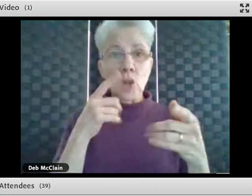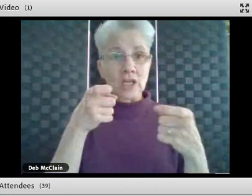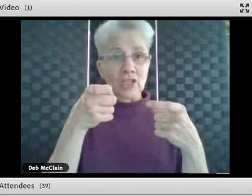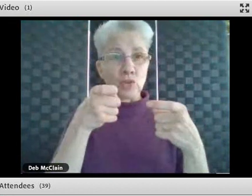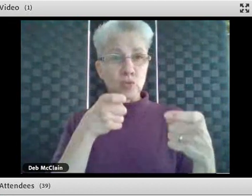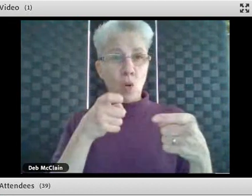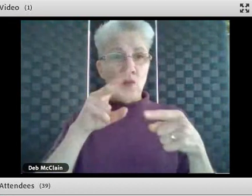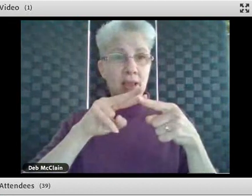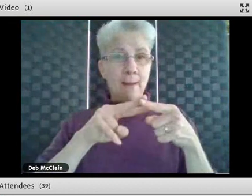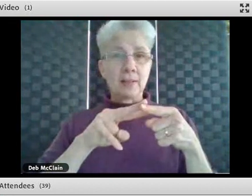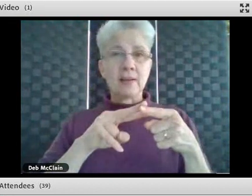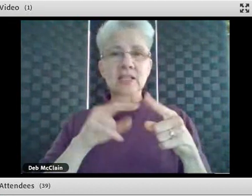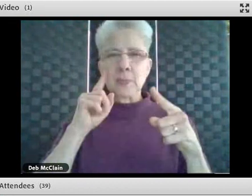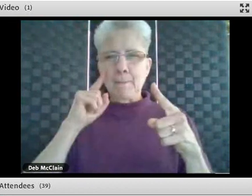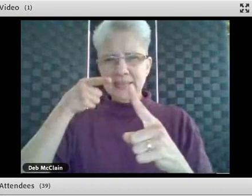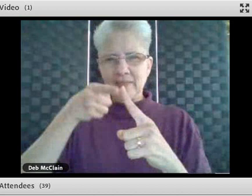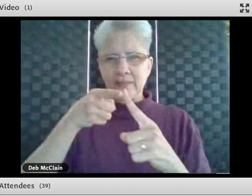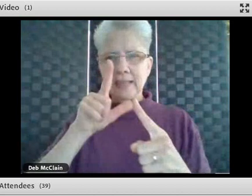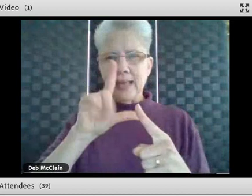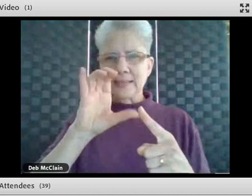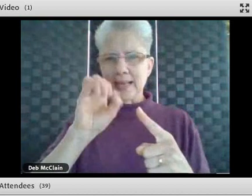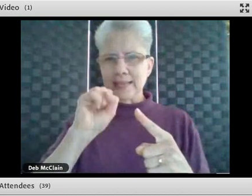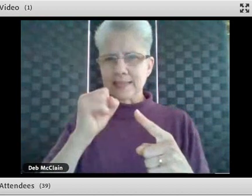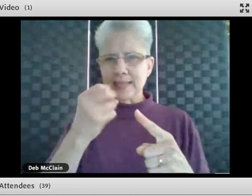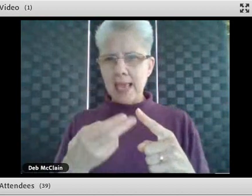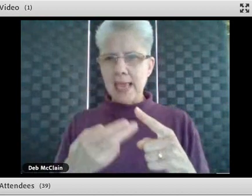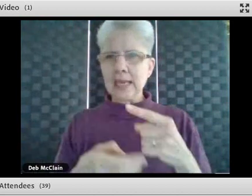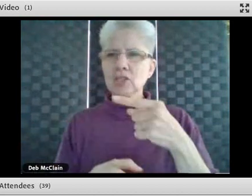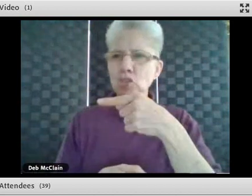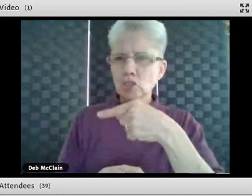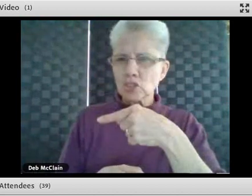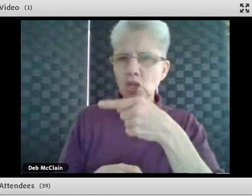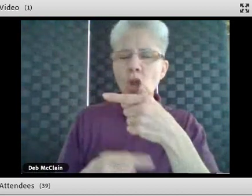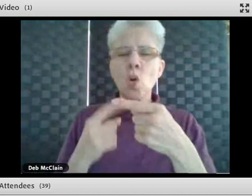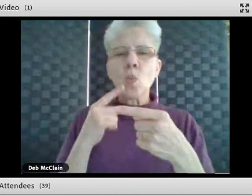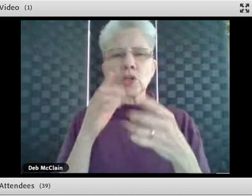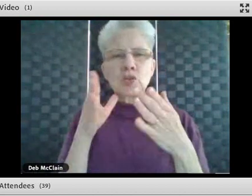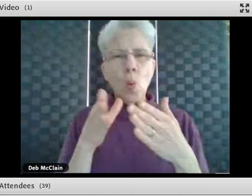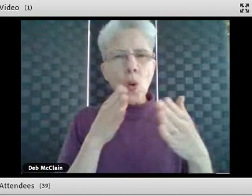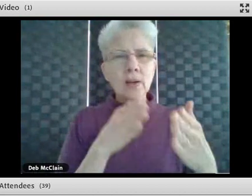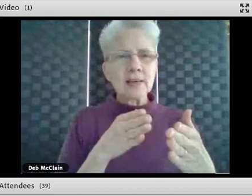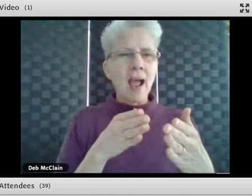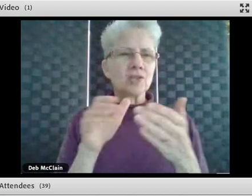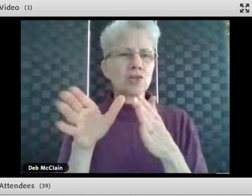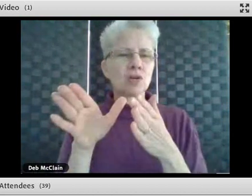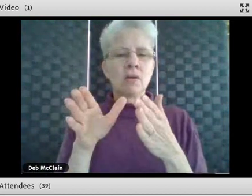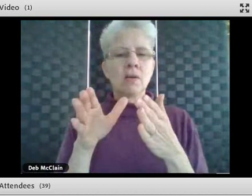So, as I mentioned before, we have organized arrangements of words and phrases.